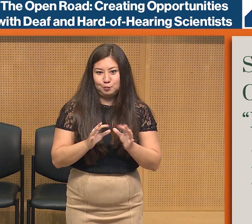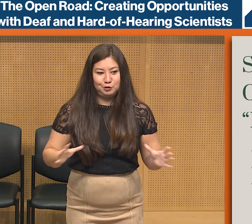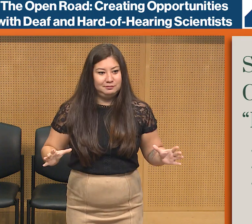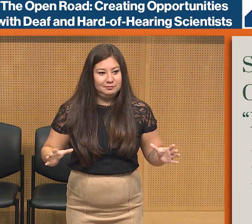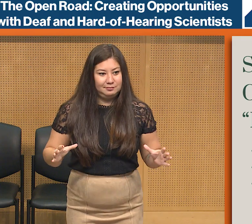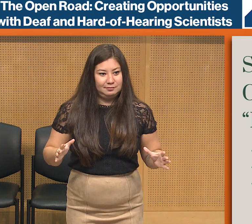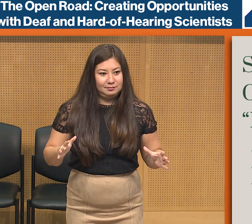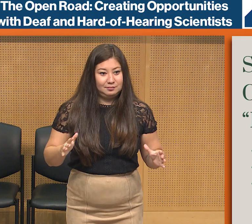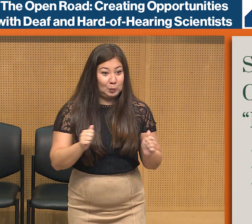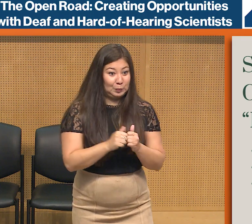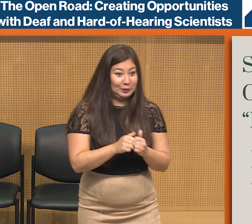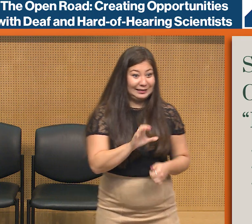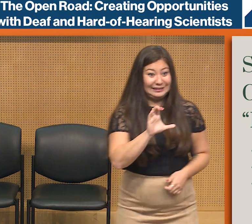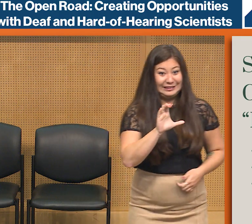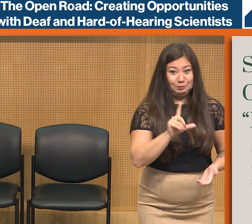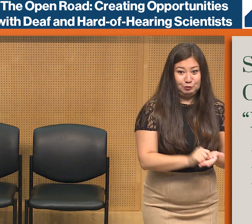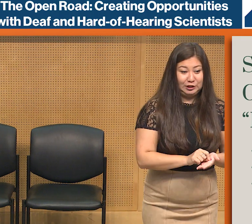with an ASL interpreter.